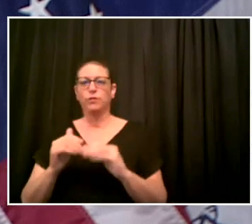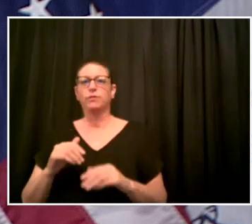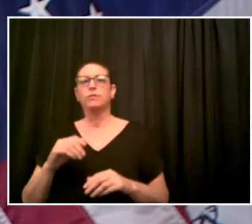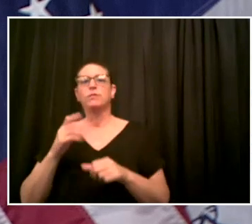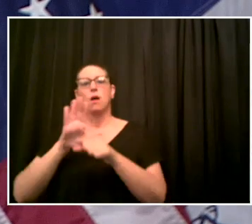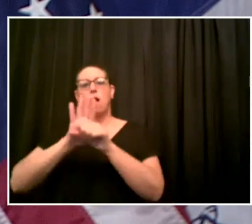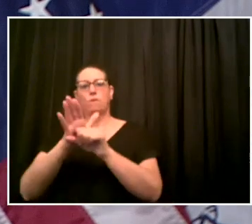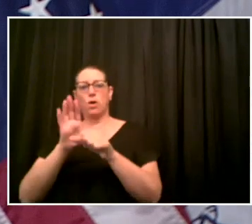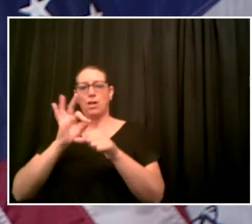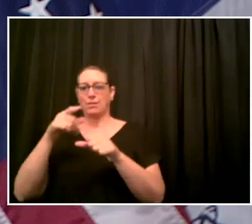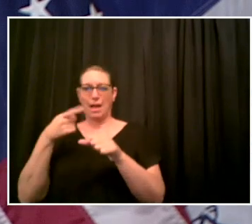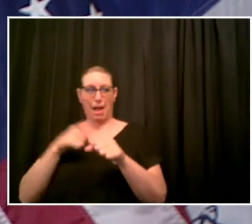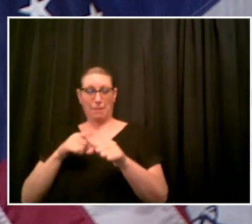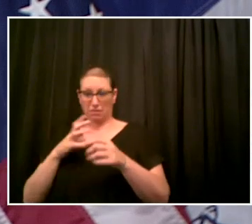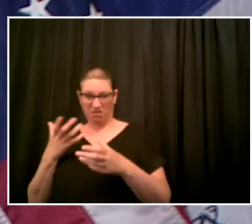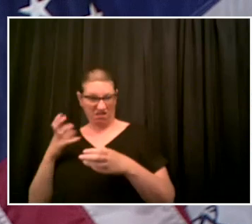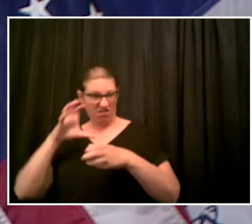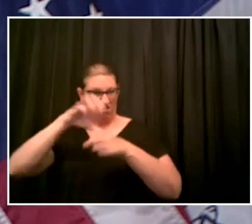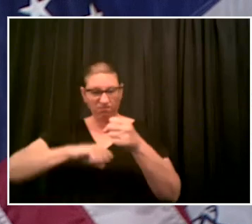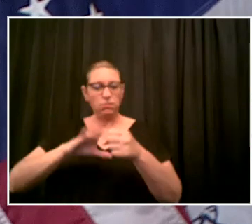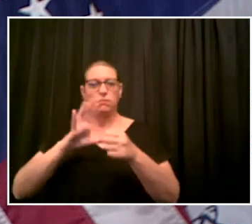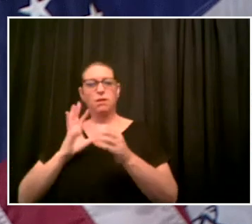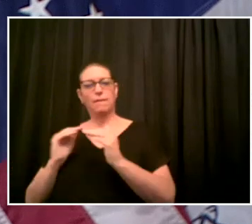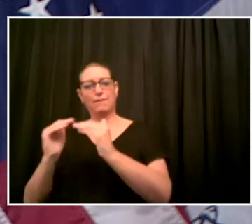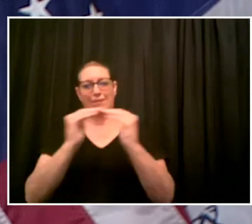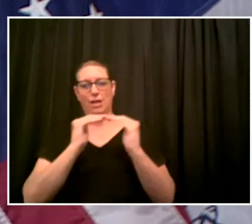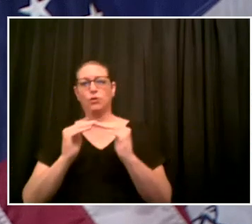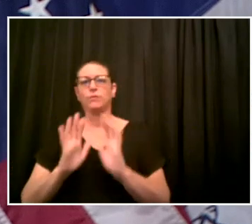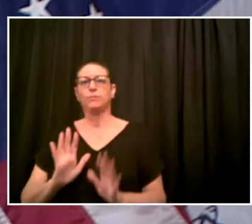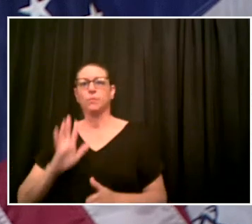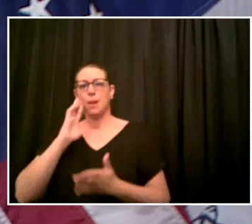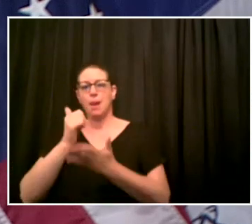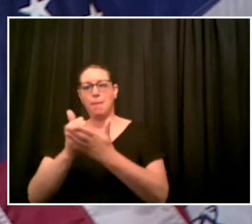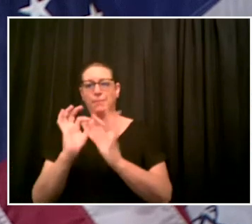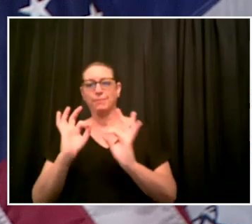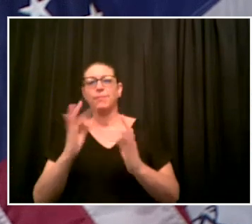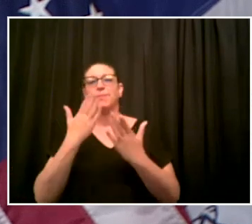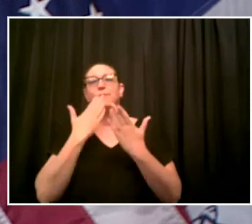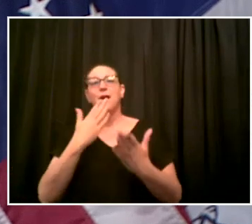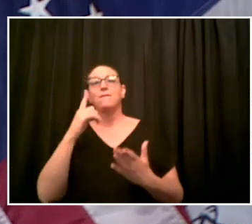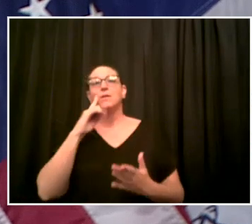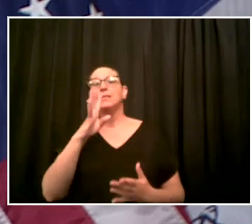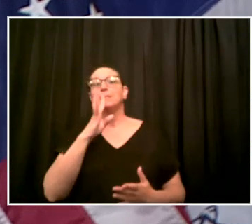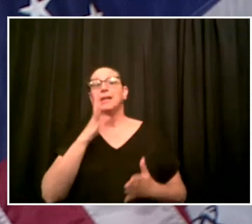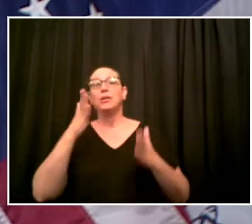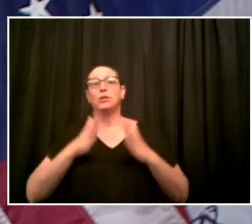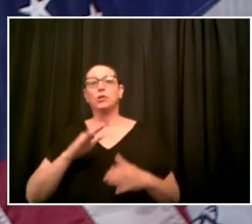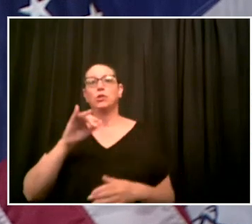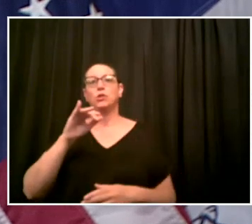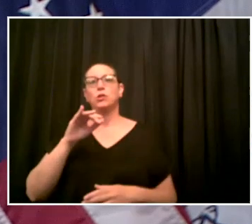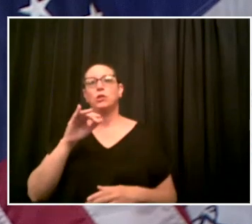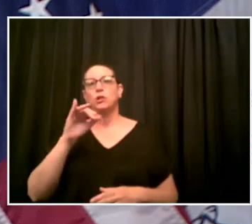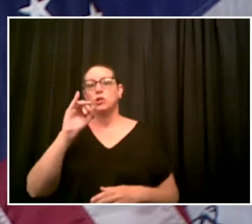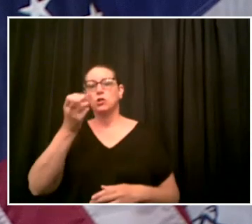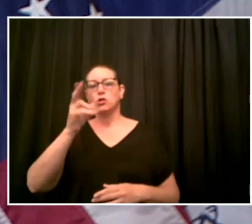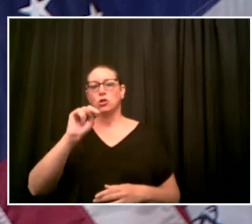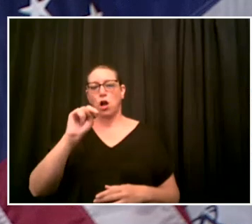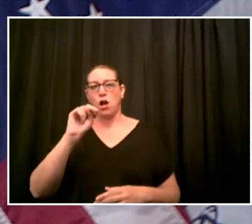HAVE A FAIR SHOT TO BOUNCE BACK WHEN THE CRISIS IS OVER AND THIS W GO A LONG WAY TO DOING JUST THAT. I WANT TO THANK